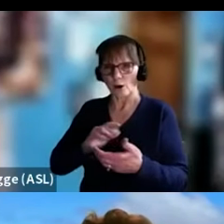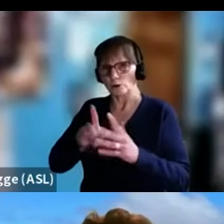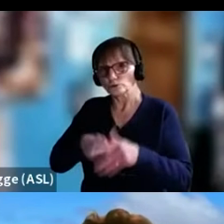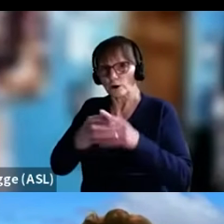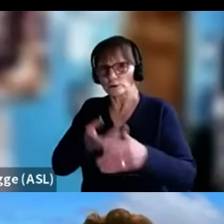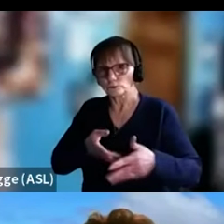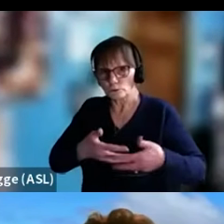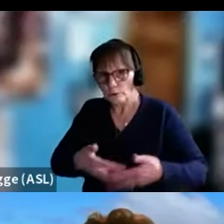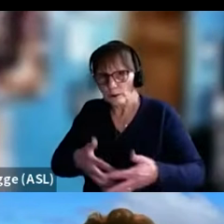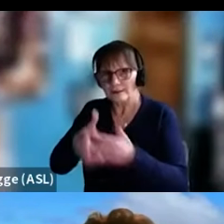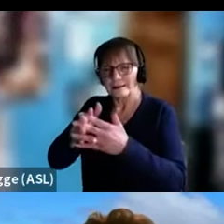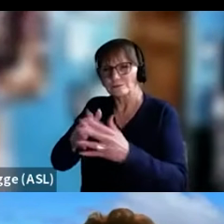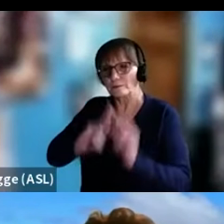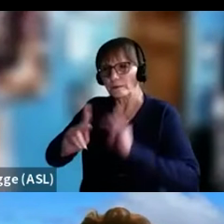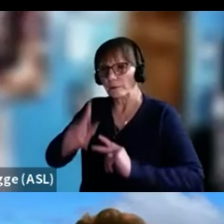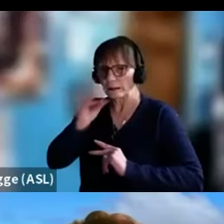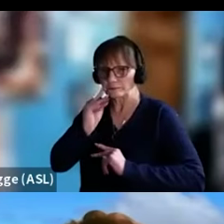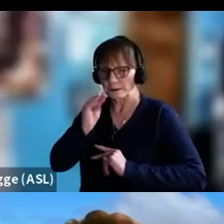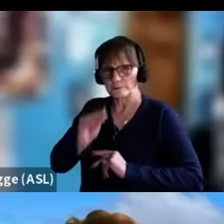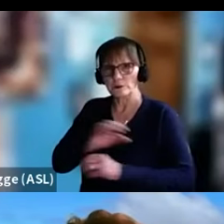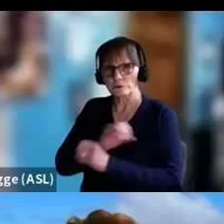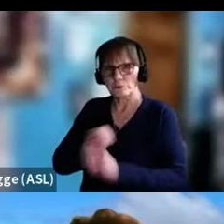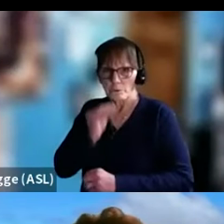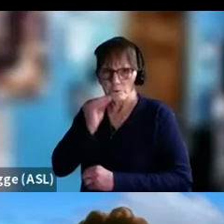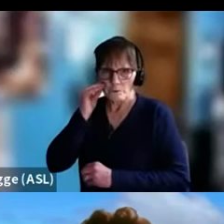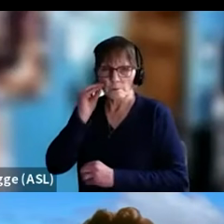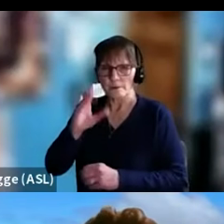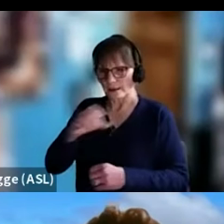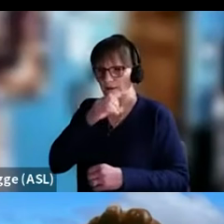with people experiencing homelessness. And they have that aging expertise